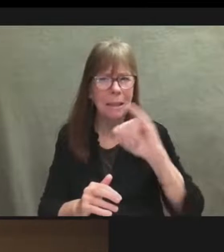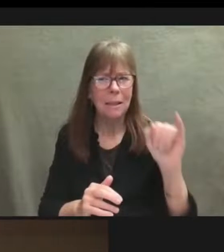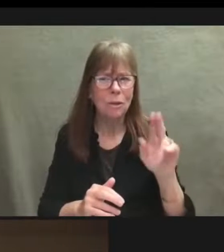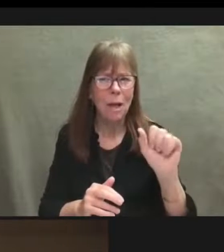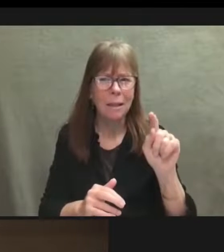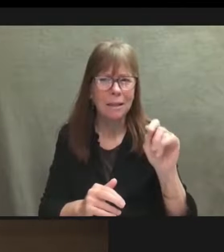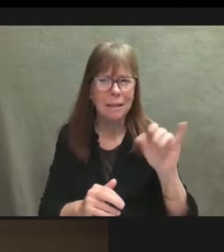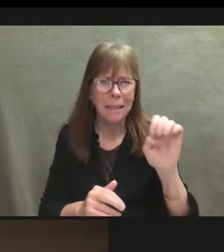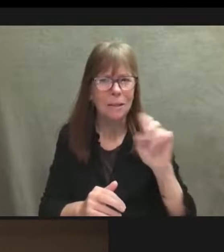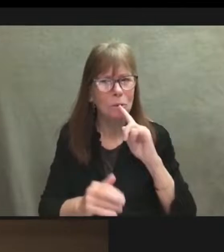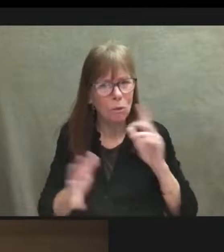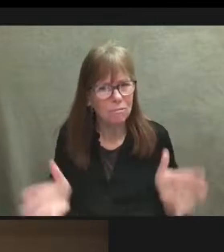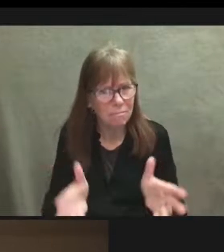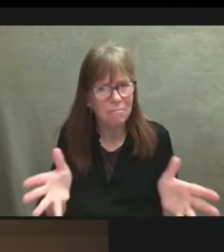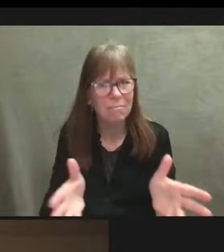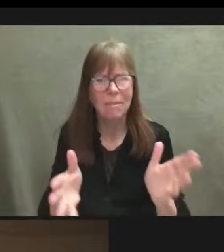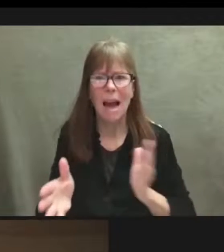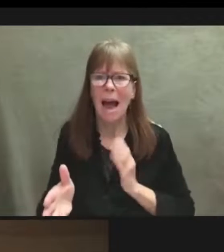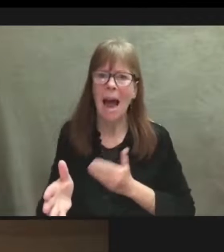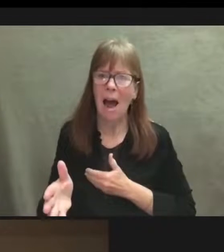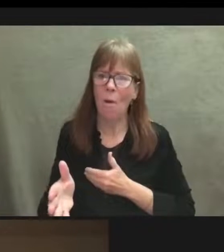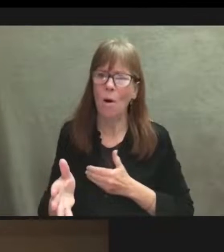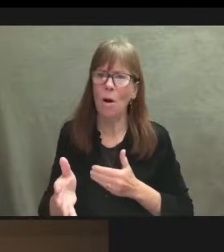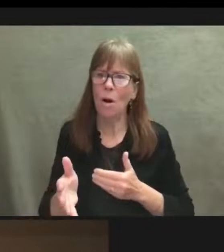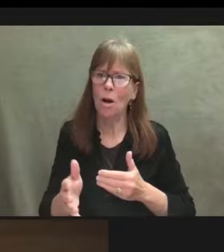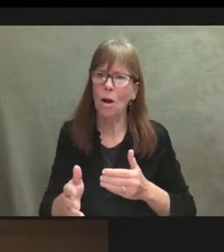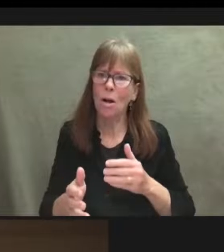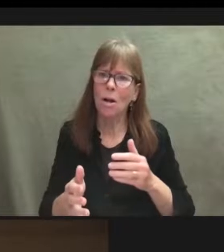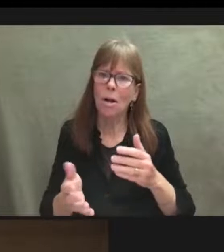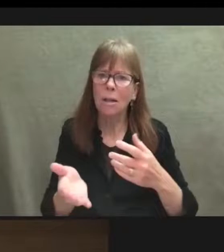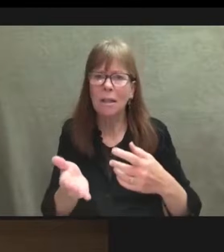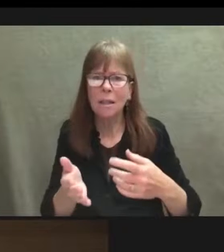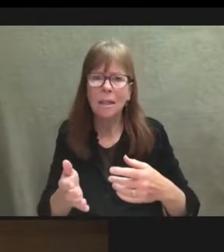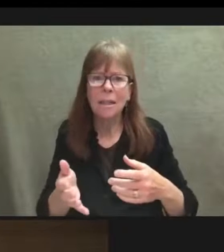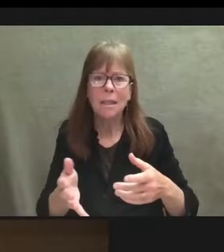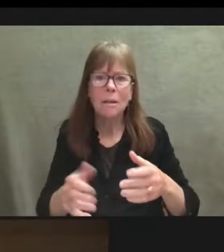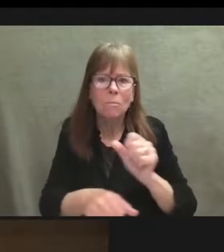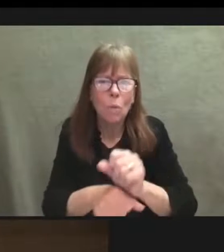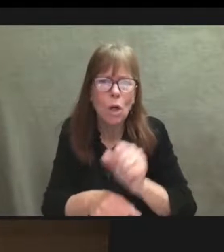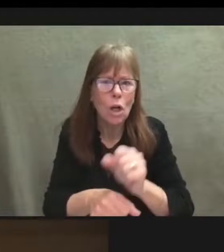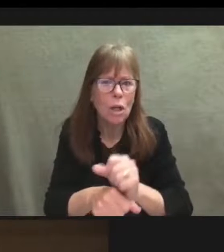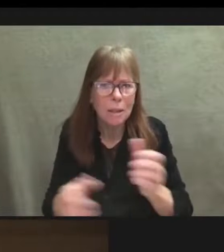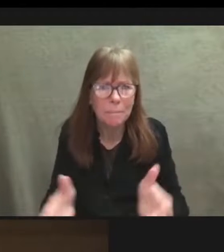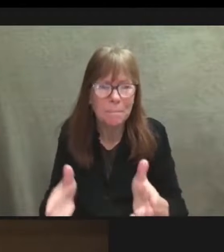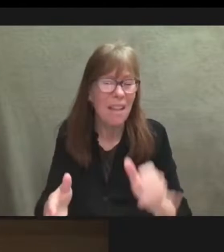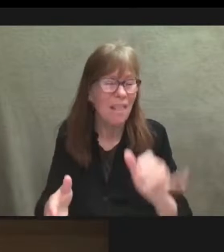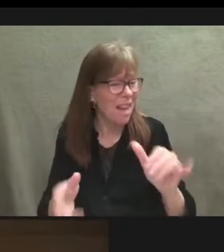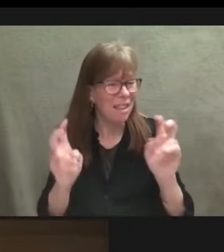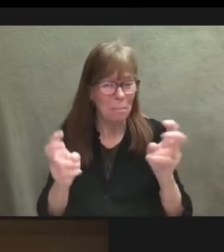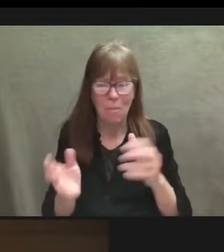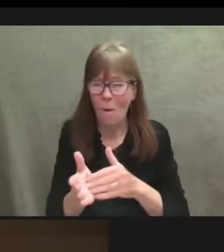and perhaps this topic doesn't get as much attention as it deserves. And so…